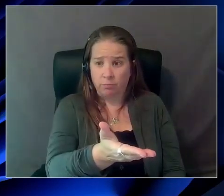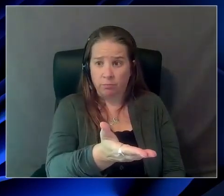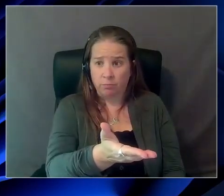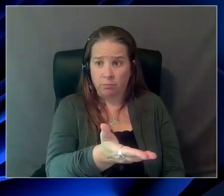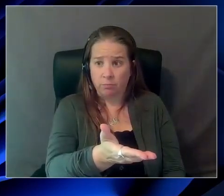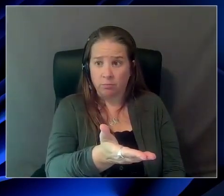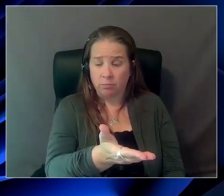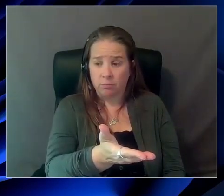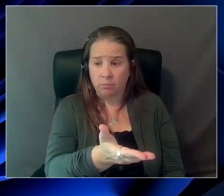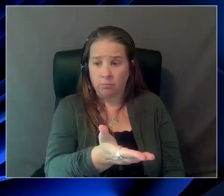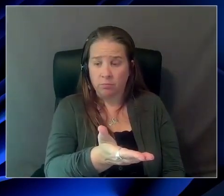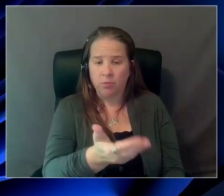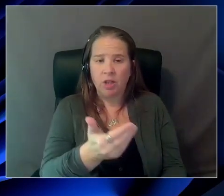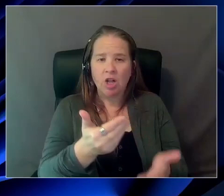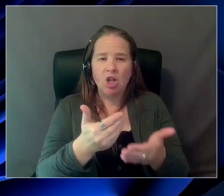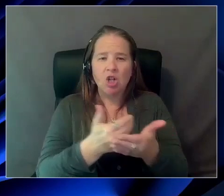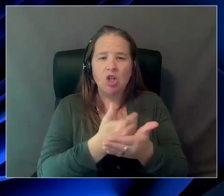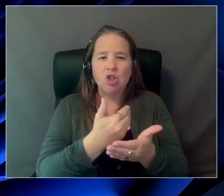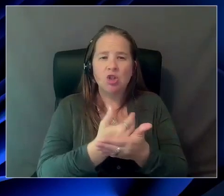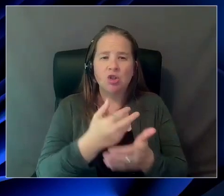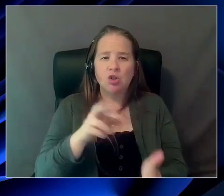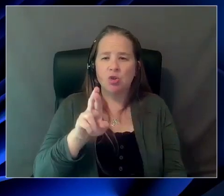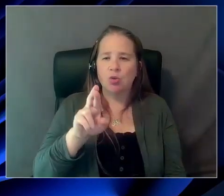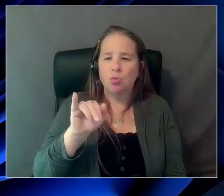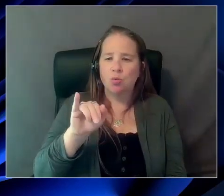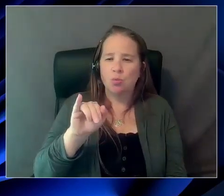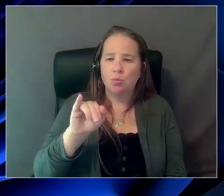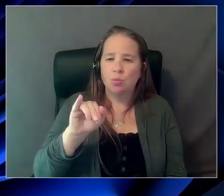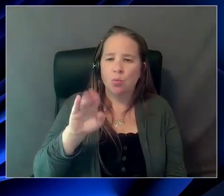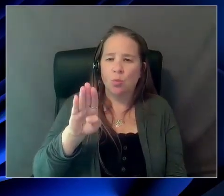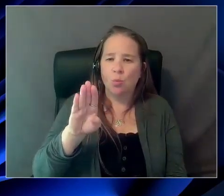And that is the new ribbon. I'm going to go to my document folder.